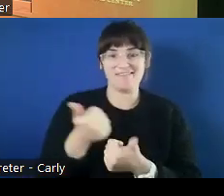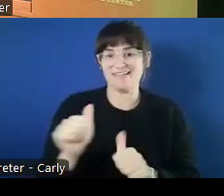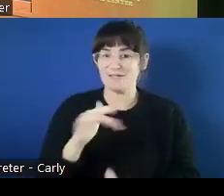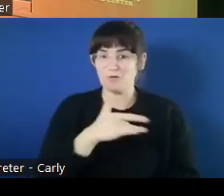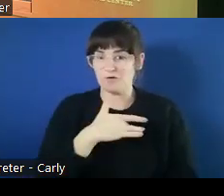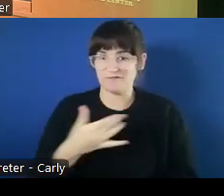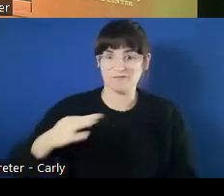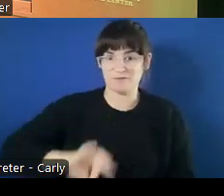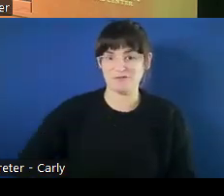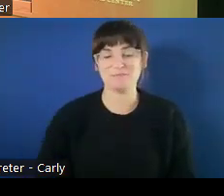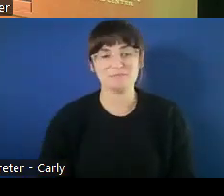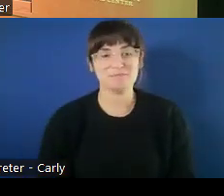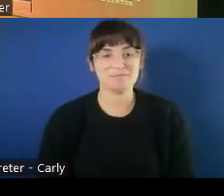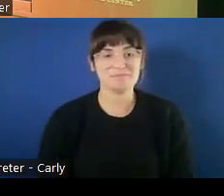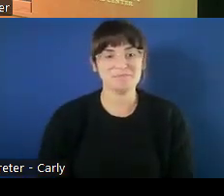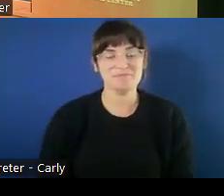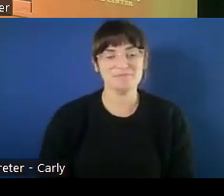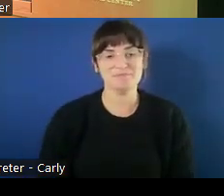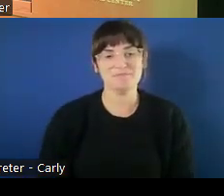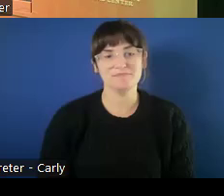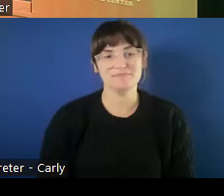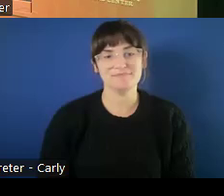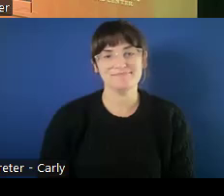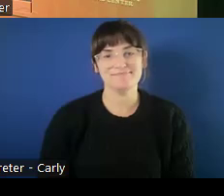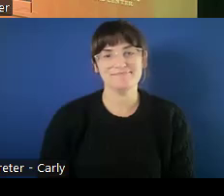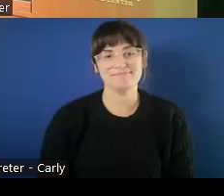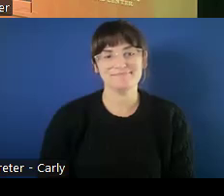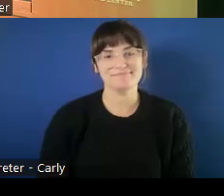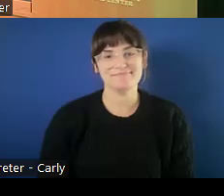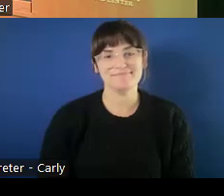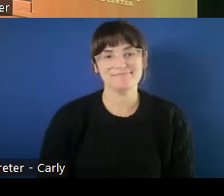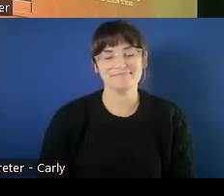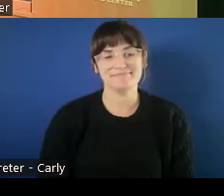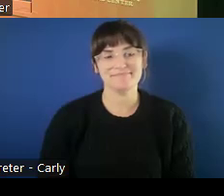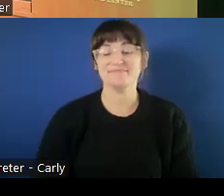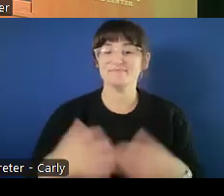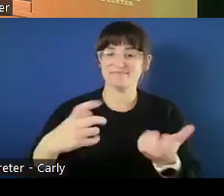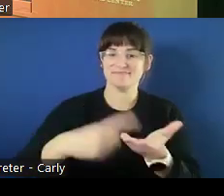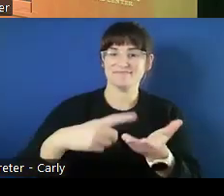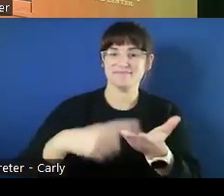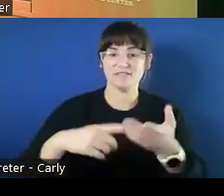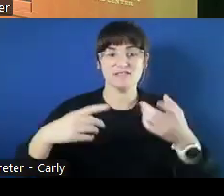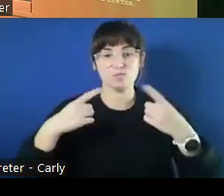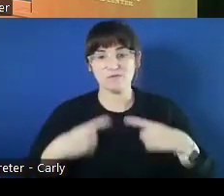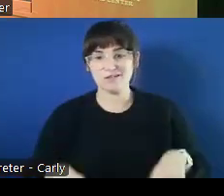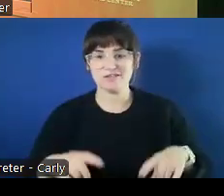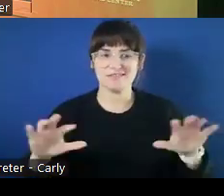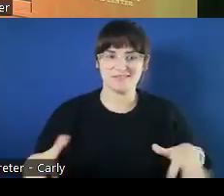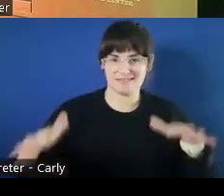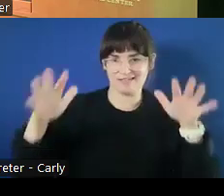well so to start I wanted to talk about depression and anxiety in patients with heart disease so